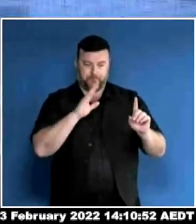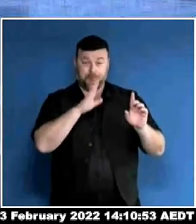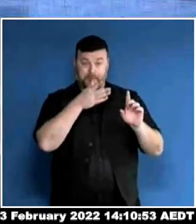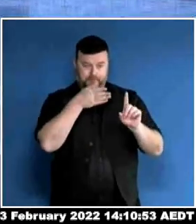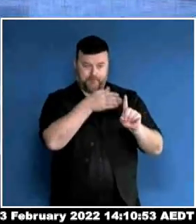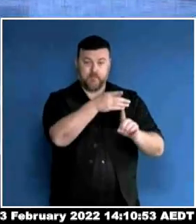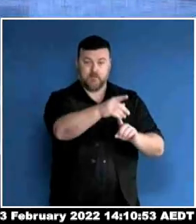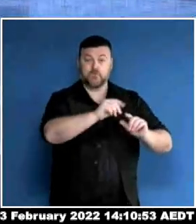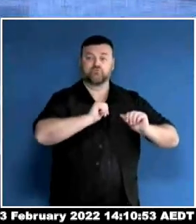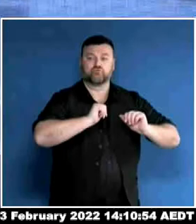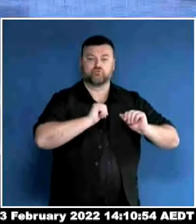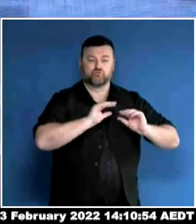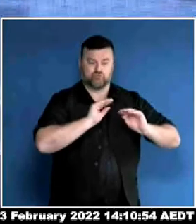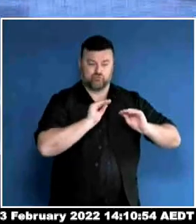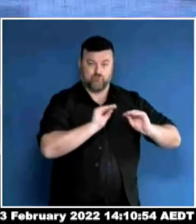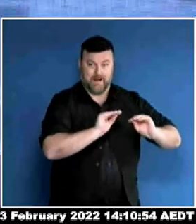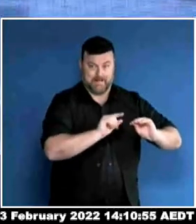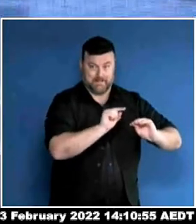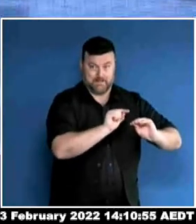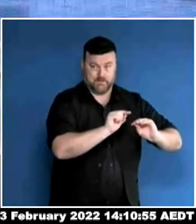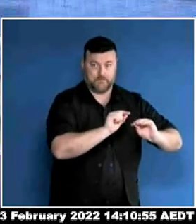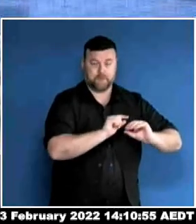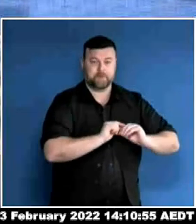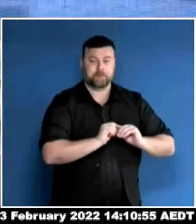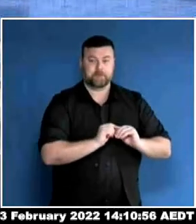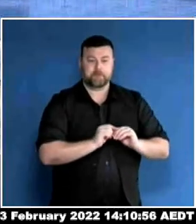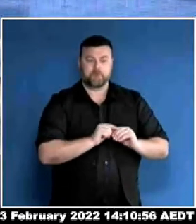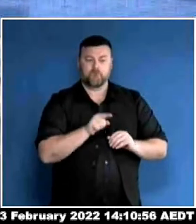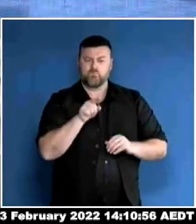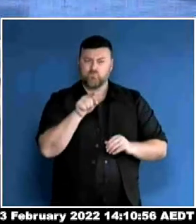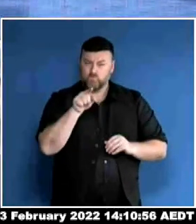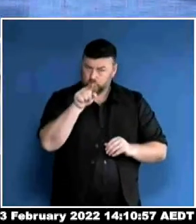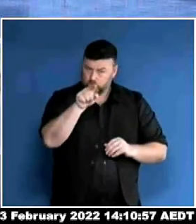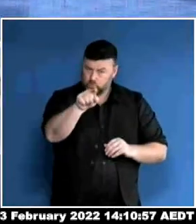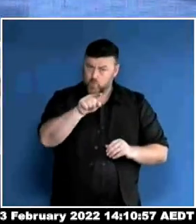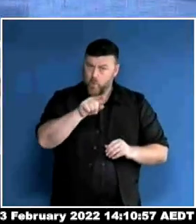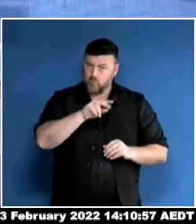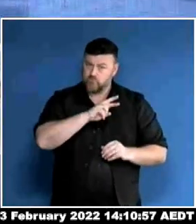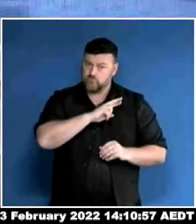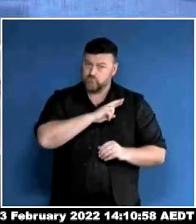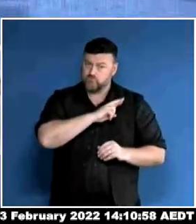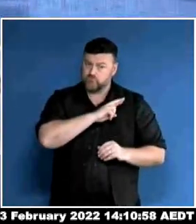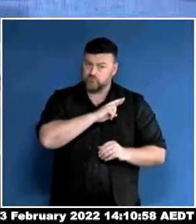you were responsible for training the participants to be baristas. That's really your primary job.